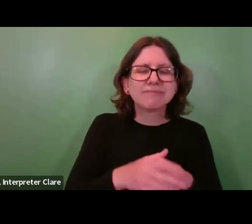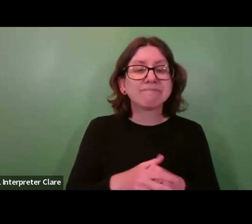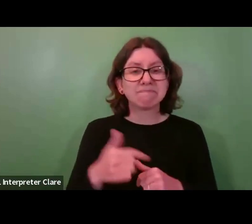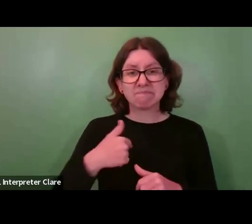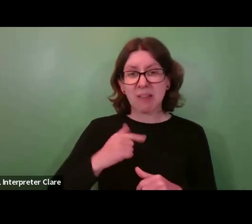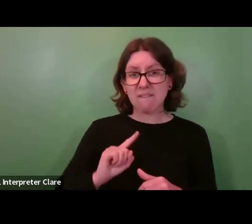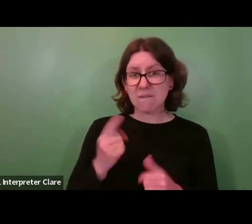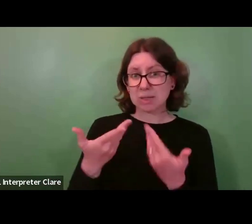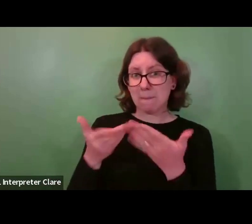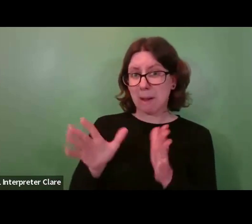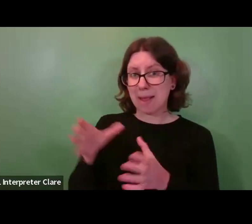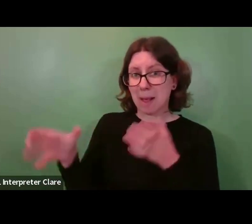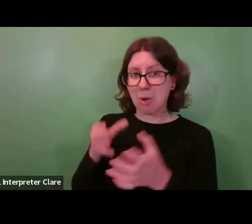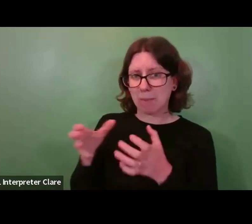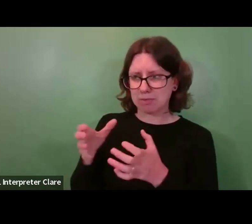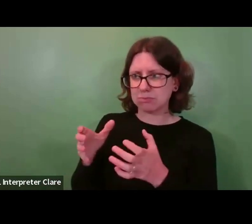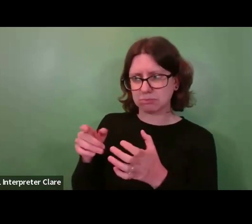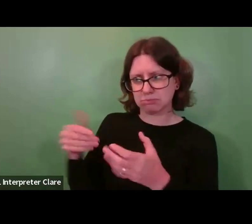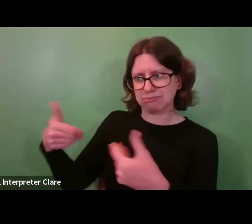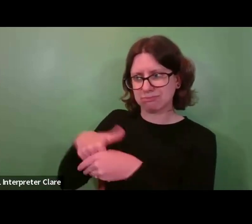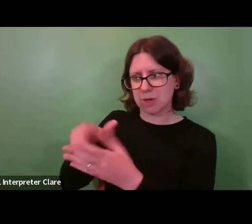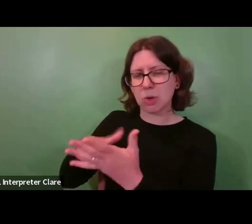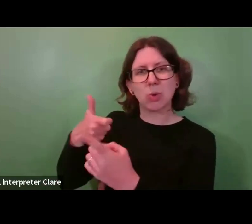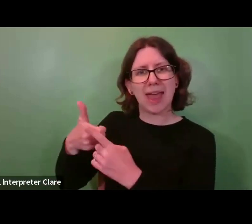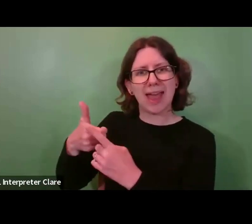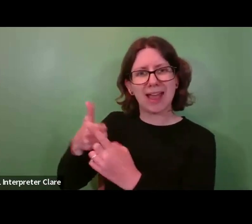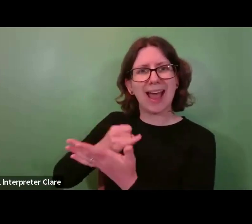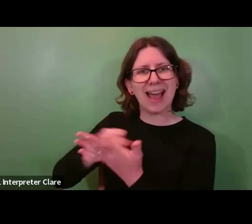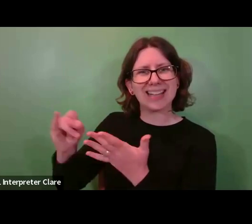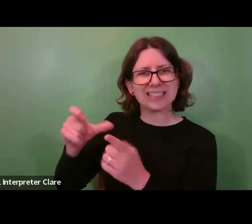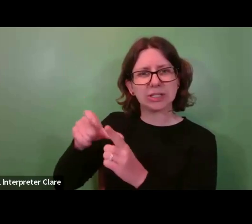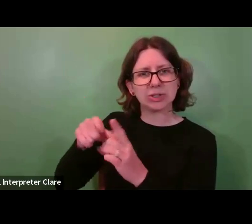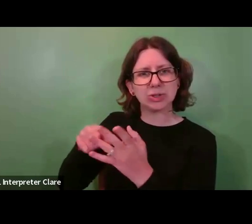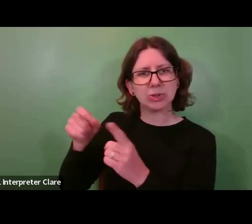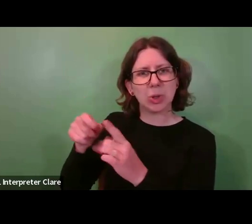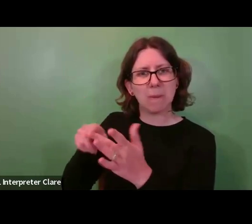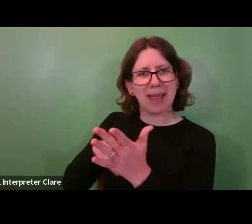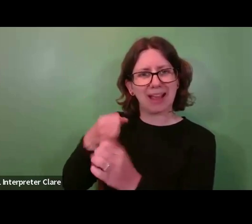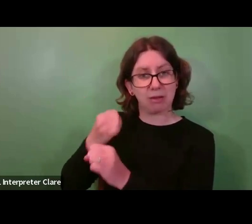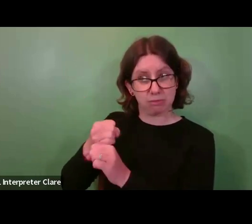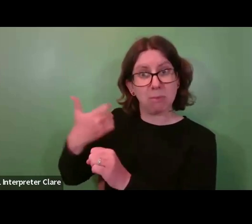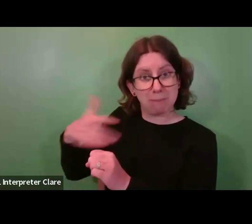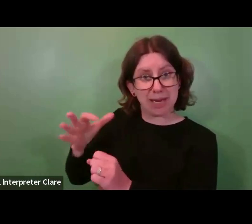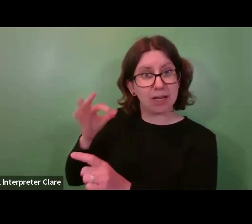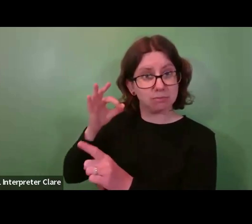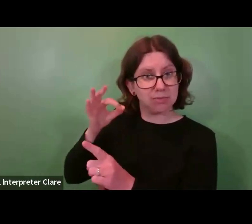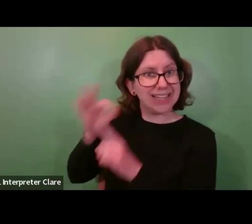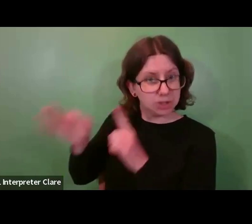was on UK Anti-Doping, and I joined the... I, I went, I got interviewed, I joined the board and and I